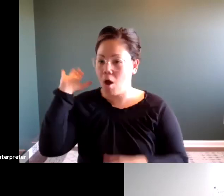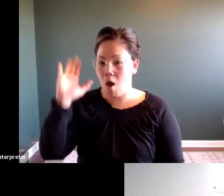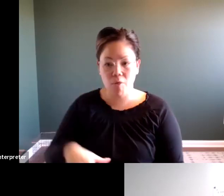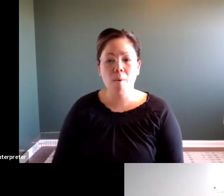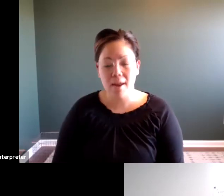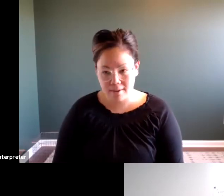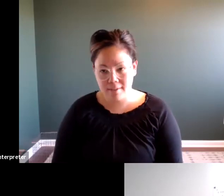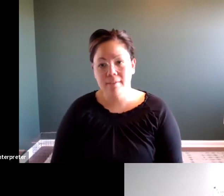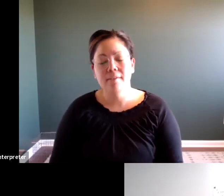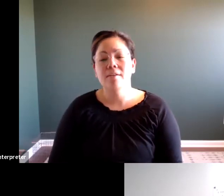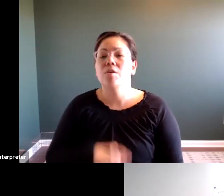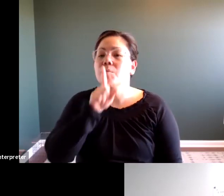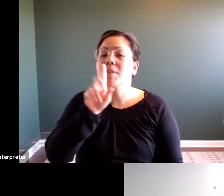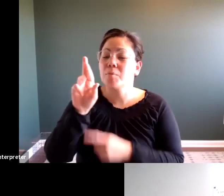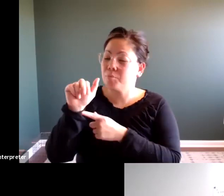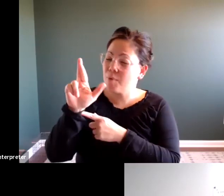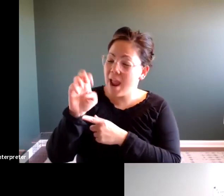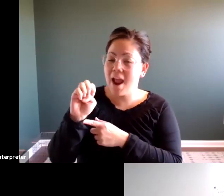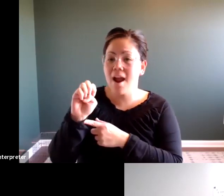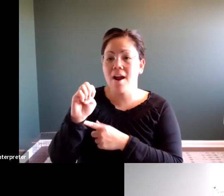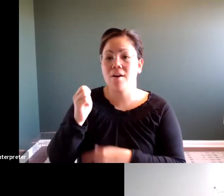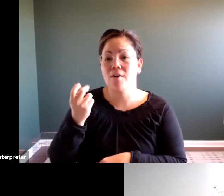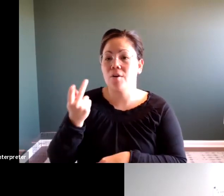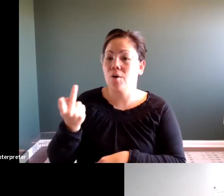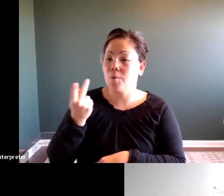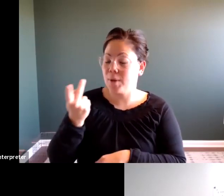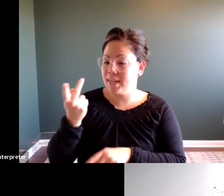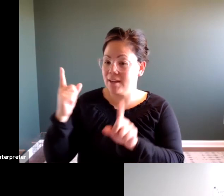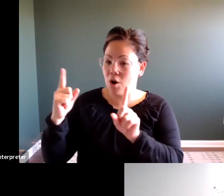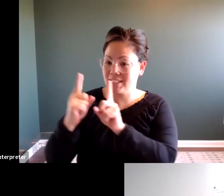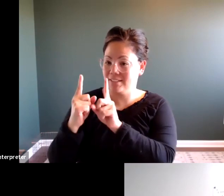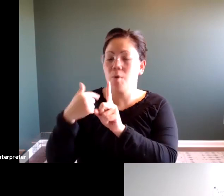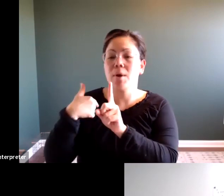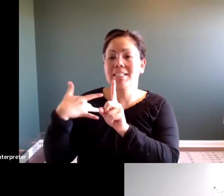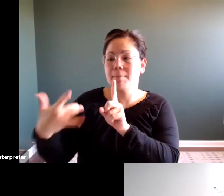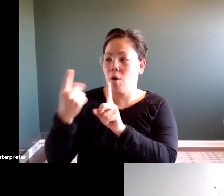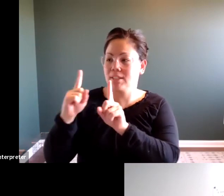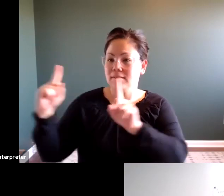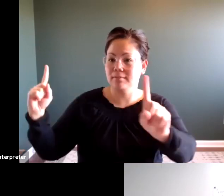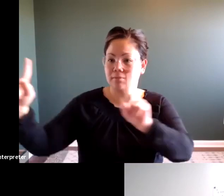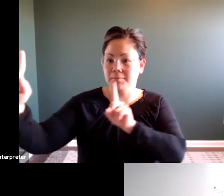There's rare instances when we are within six feet of one another, just him and I practicing, and it's going to be virtual